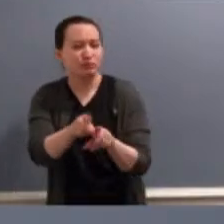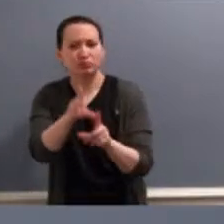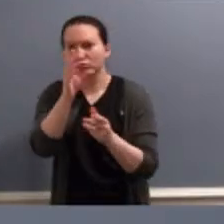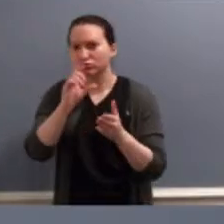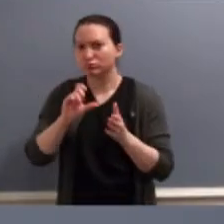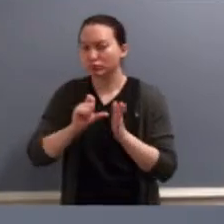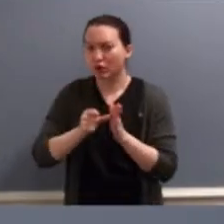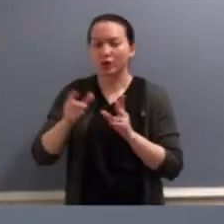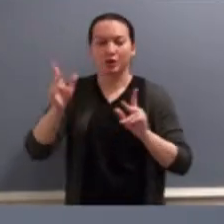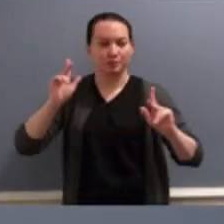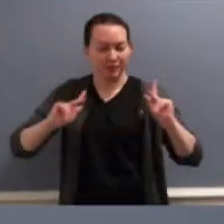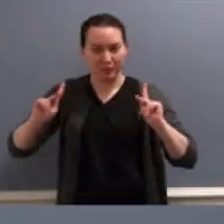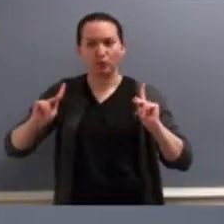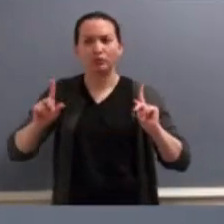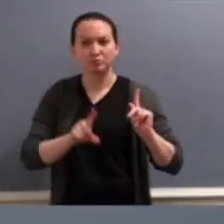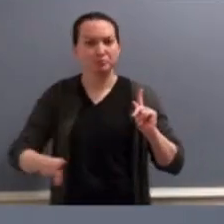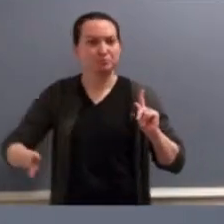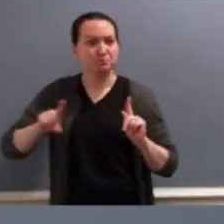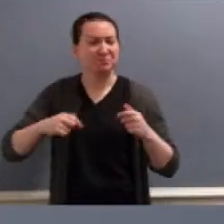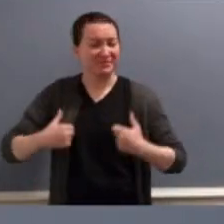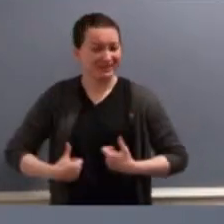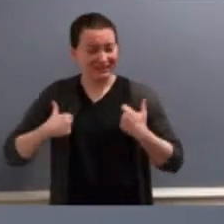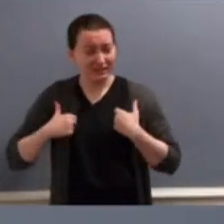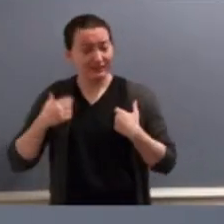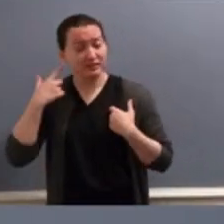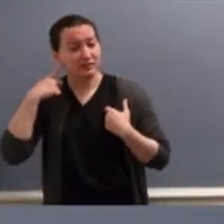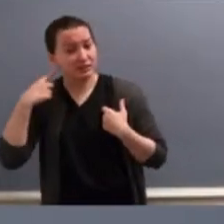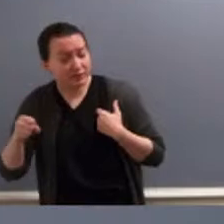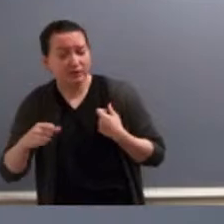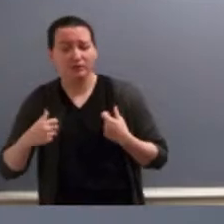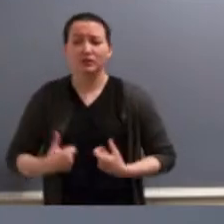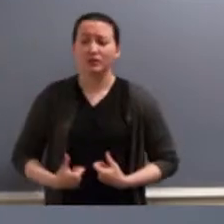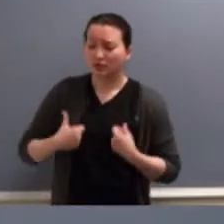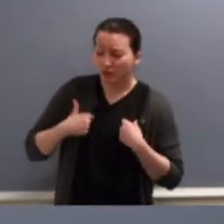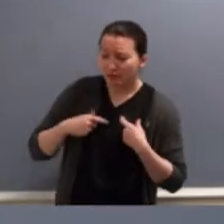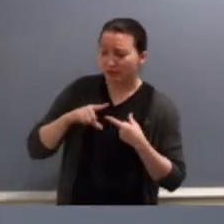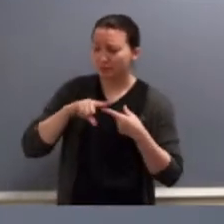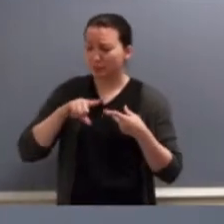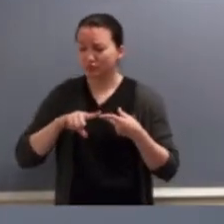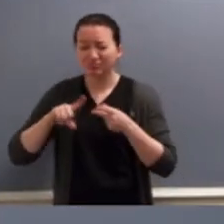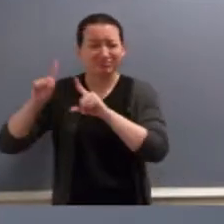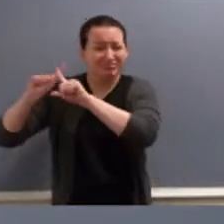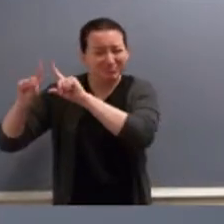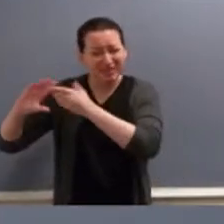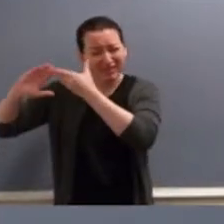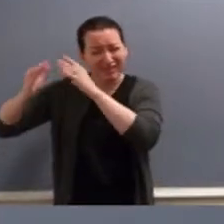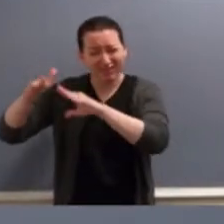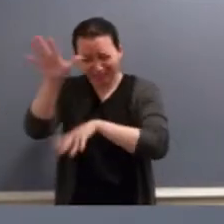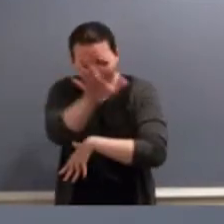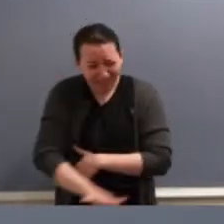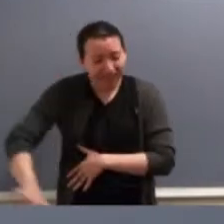the people that live in Silverton and live in all of our municipalities that their budgets